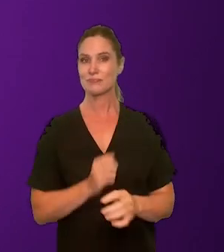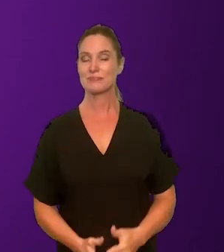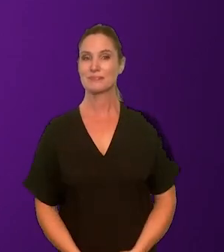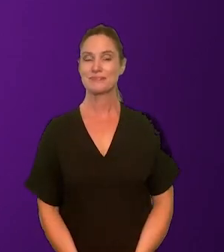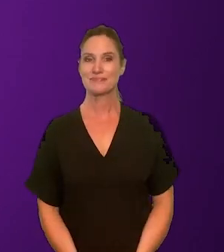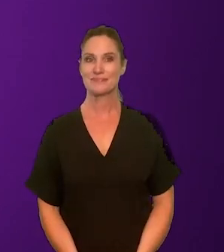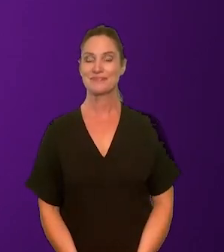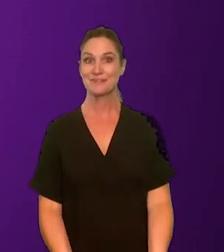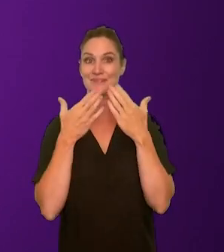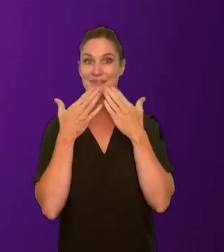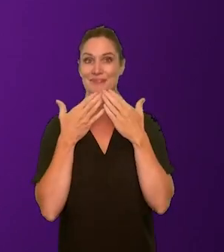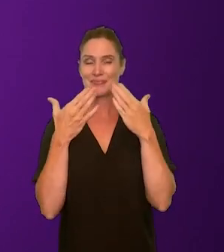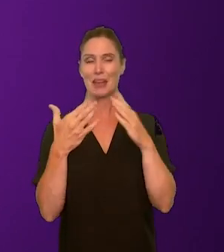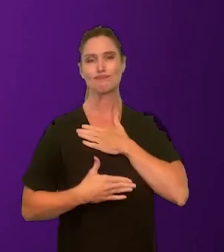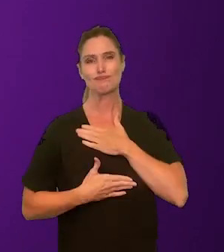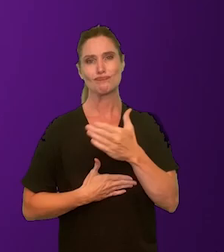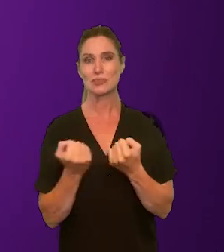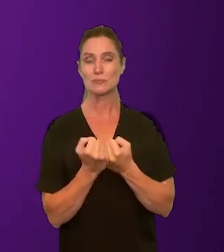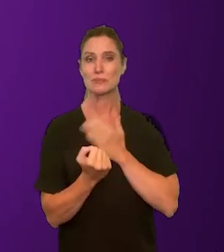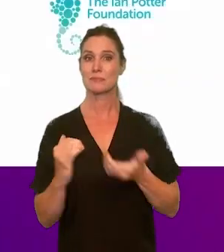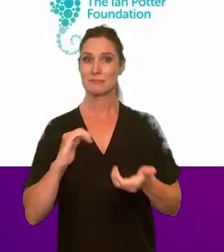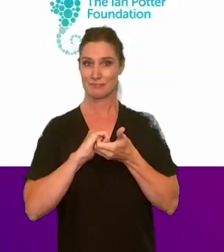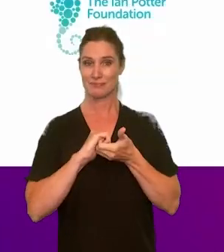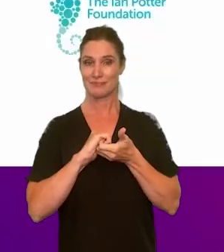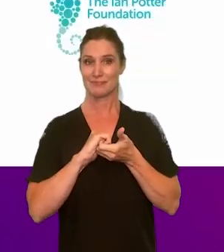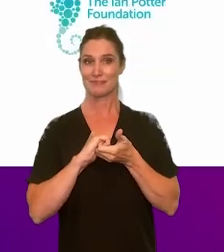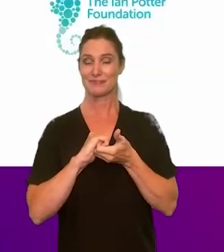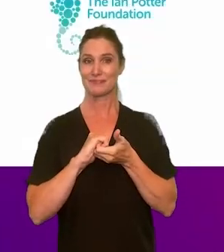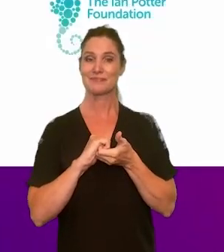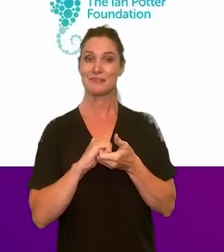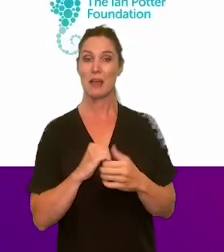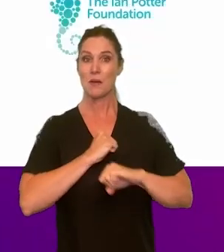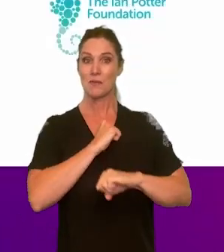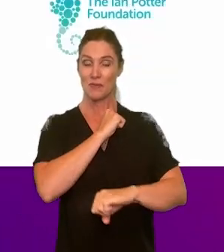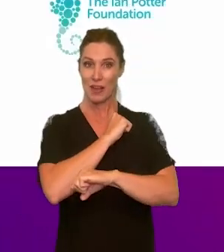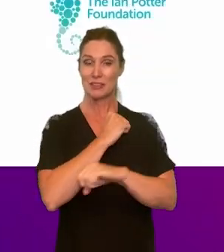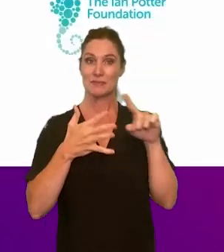And we would like to thank the generous support of our partners, Telstra Foundation, icare New South Wales,